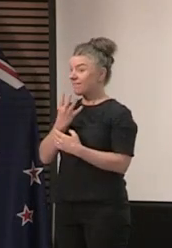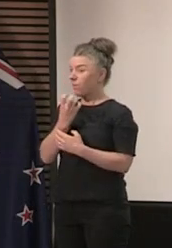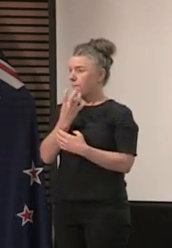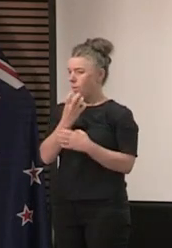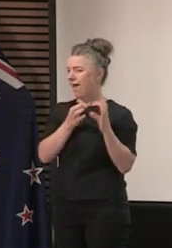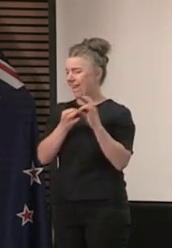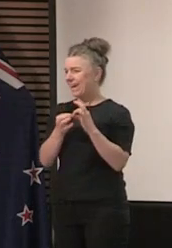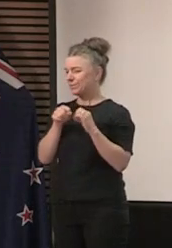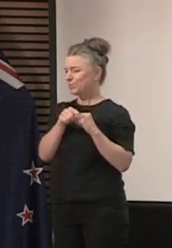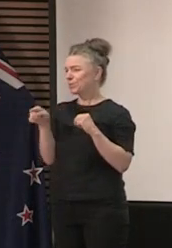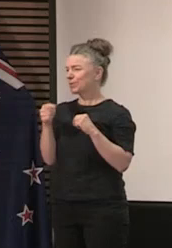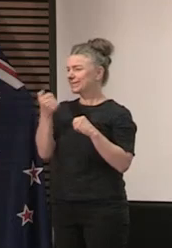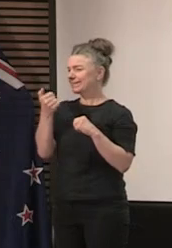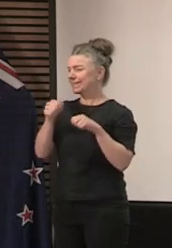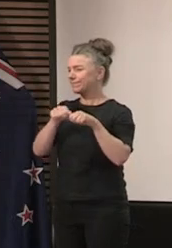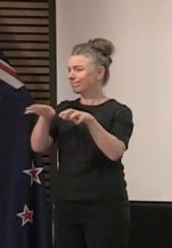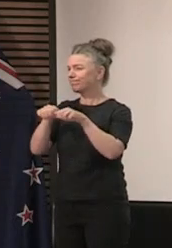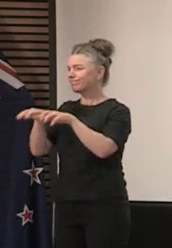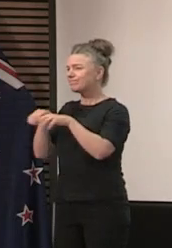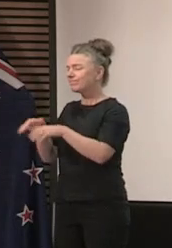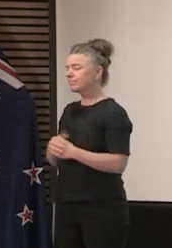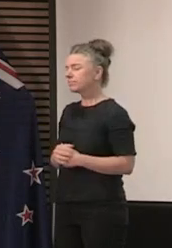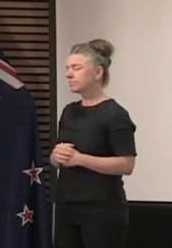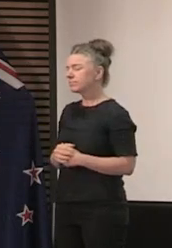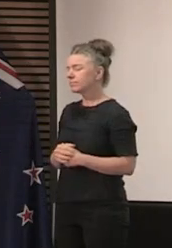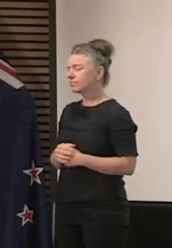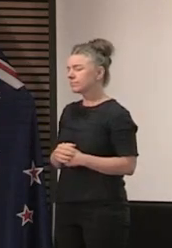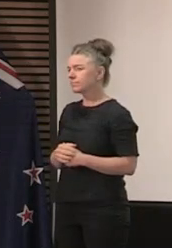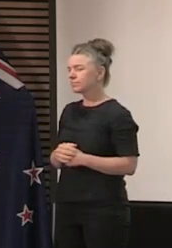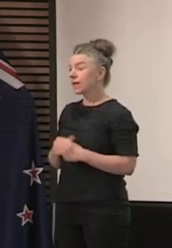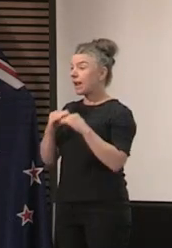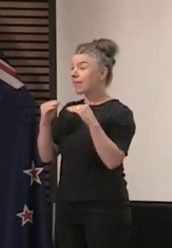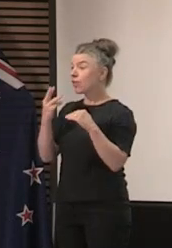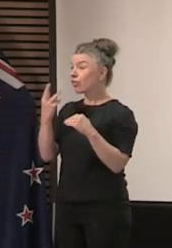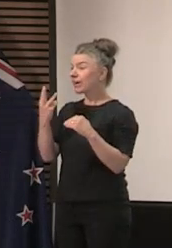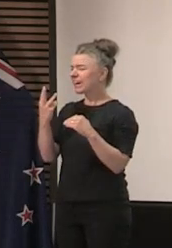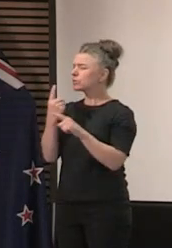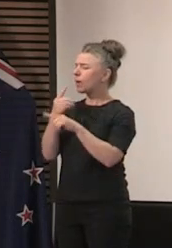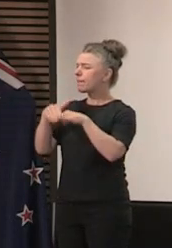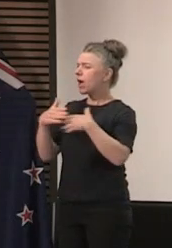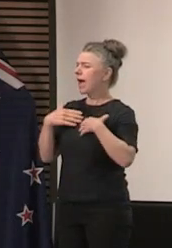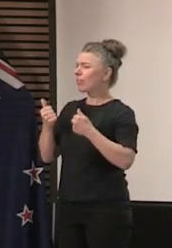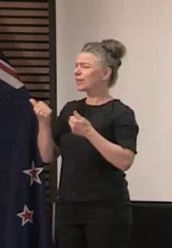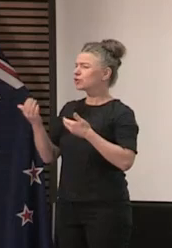cases have now been linked to those clusters.